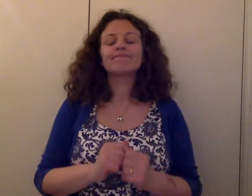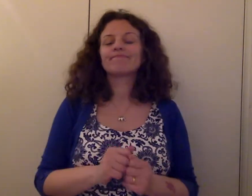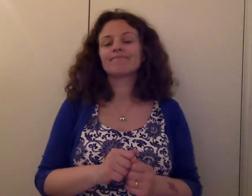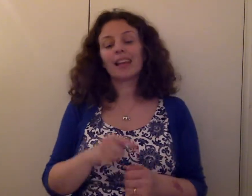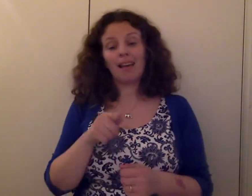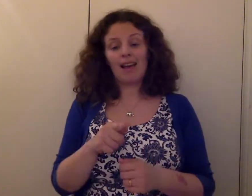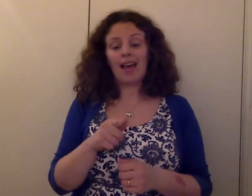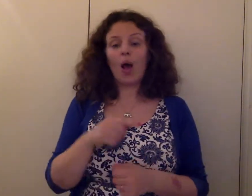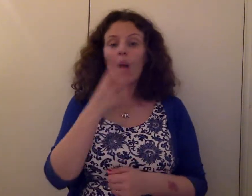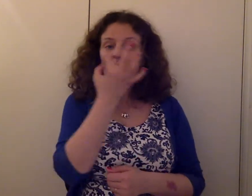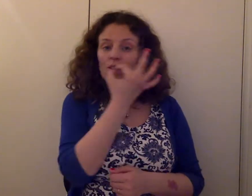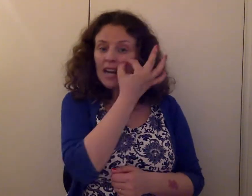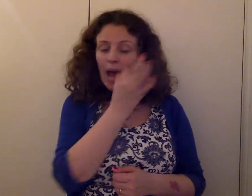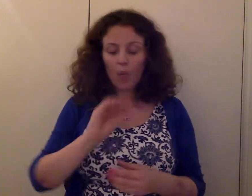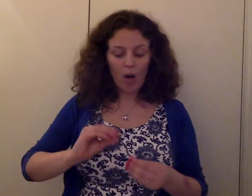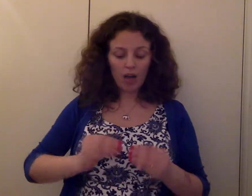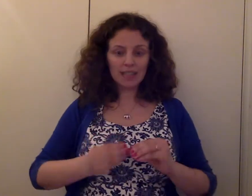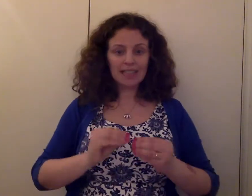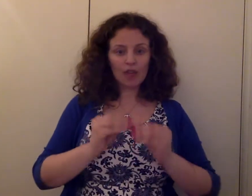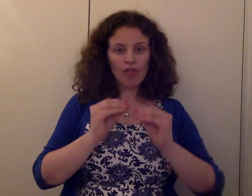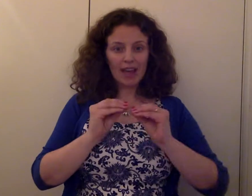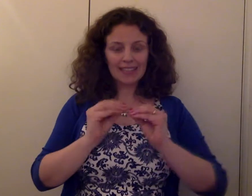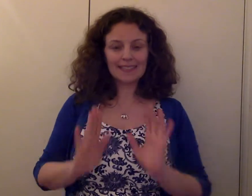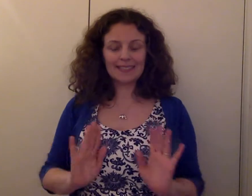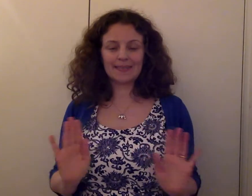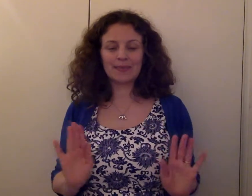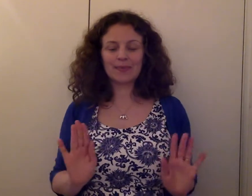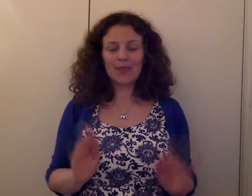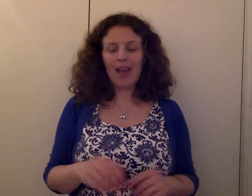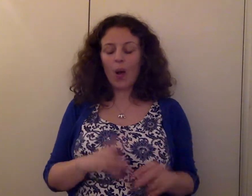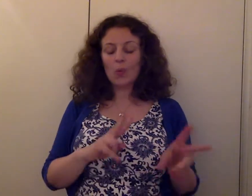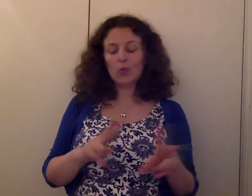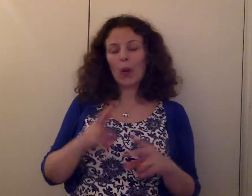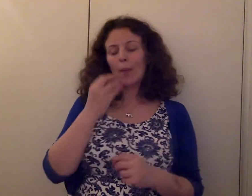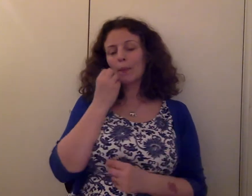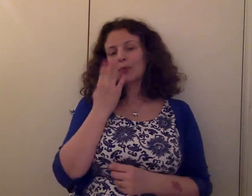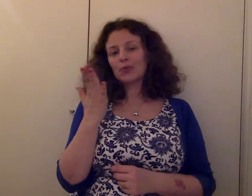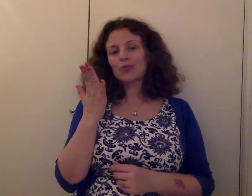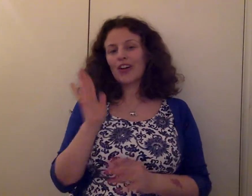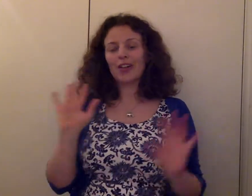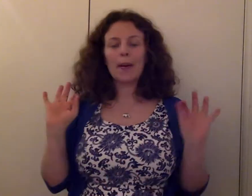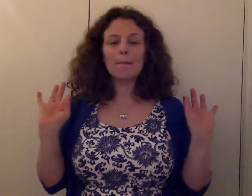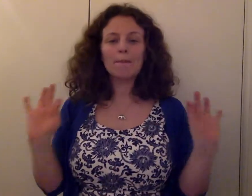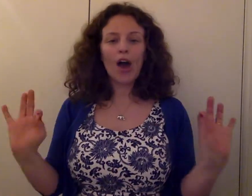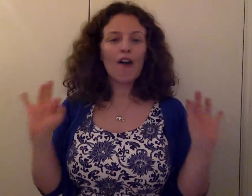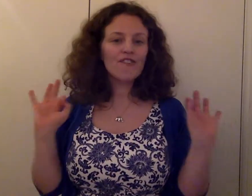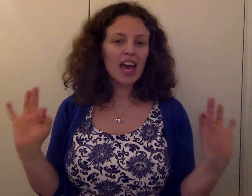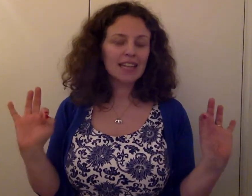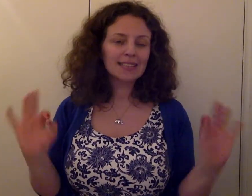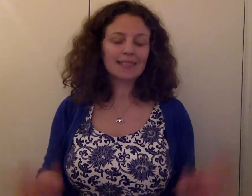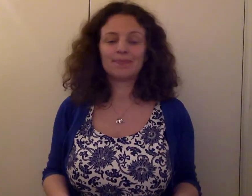Flower create [decoration] Looked beautiful, perfect.